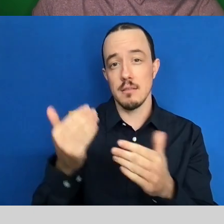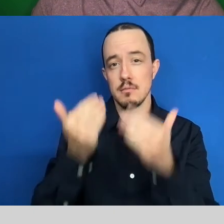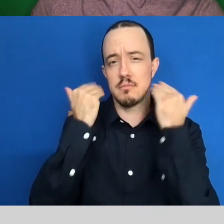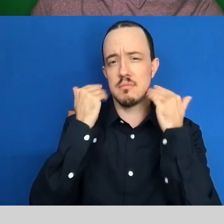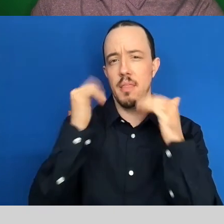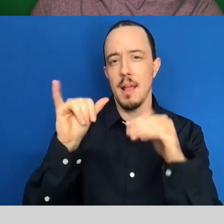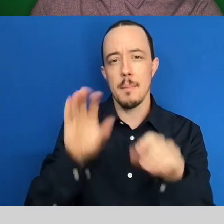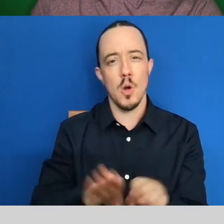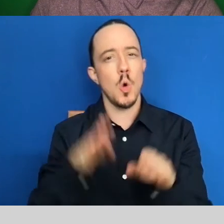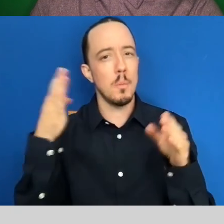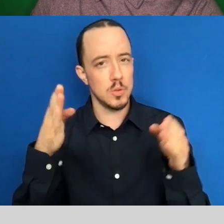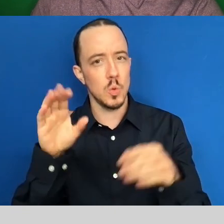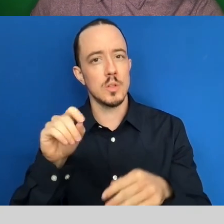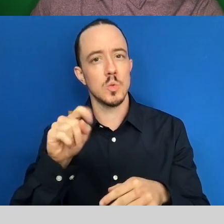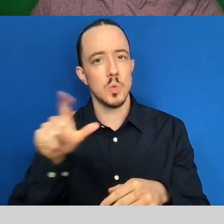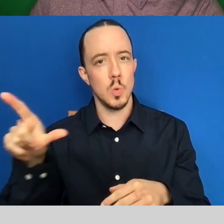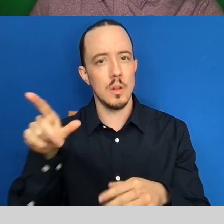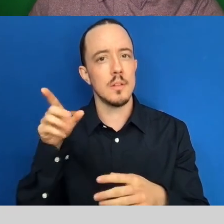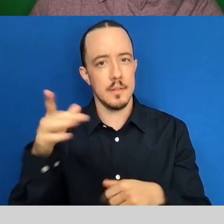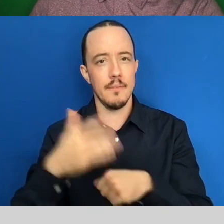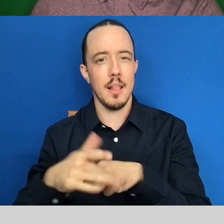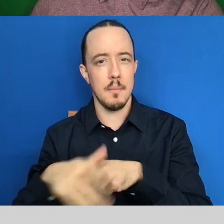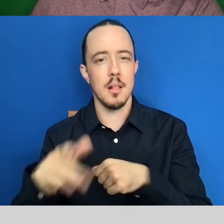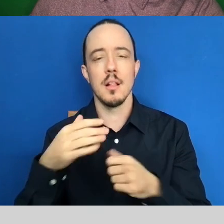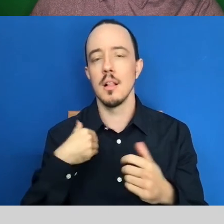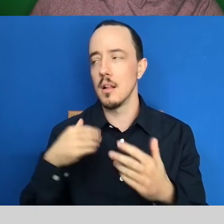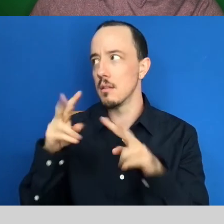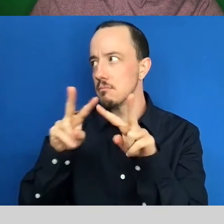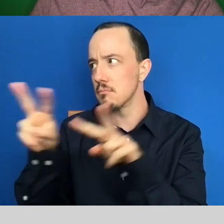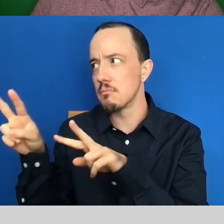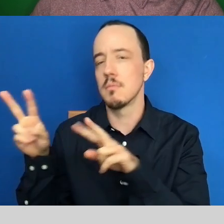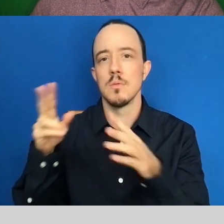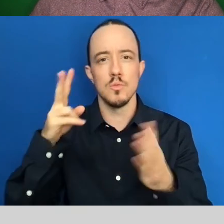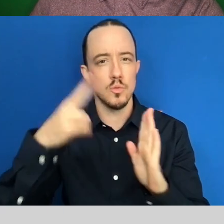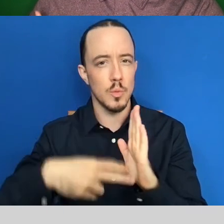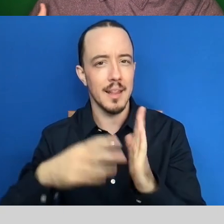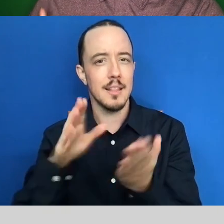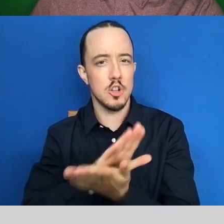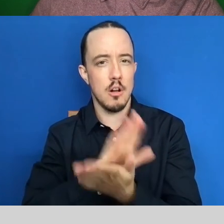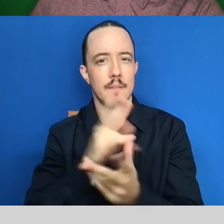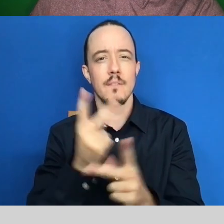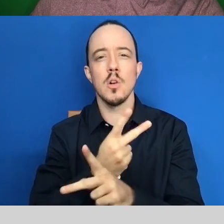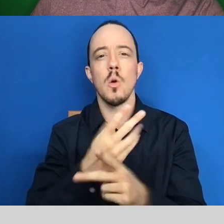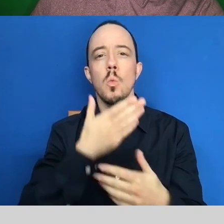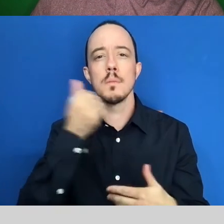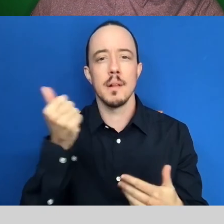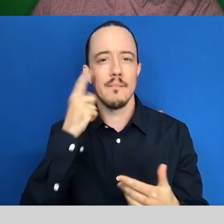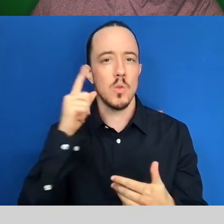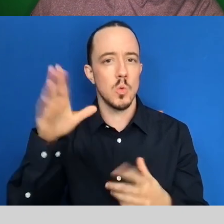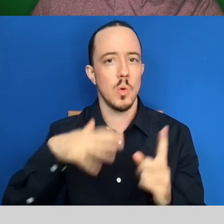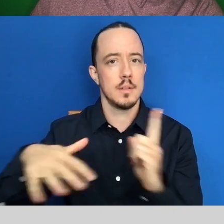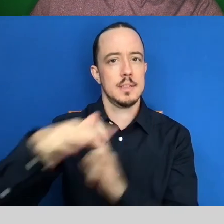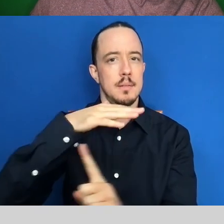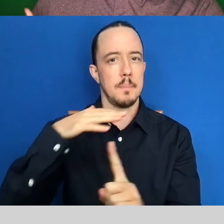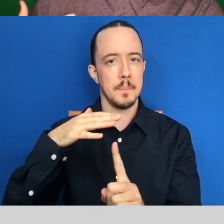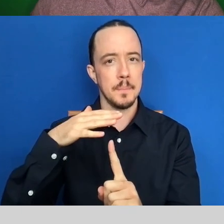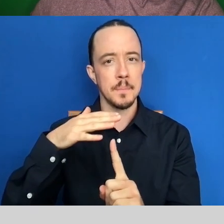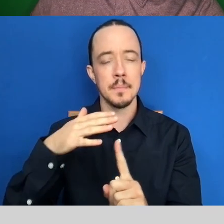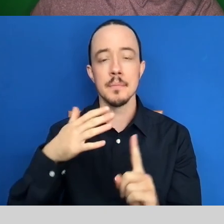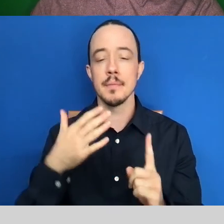but open-source tooling is becoming more available all the time. Take stock of what's around you, read the docs, and figure out what's best for your ecosystem.